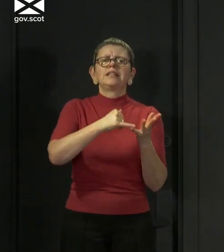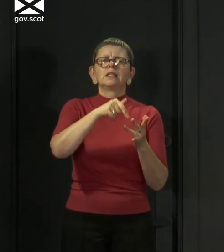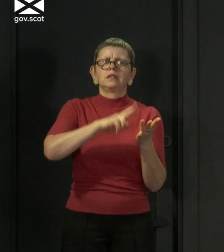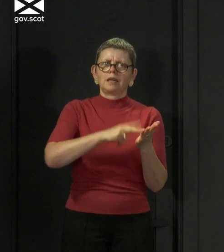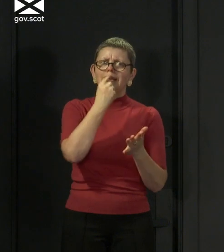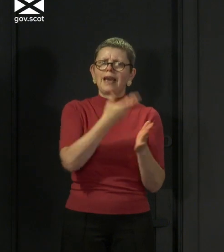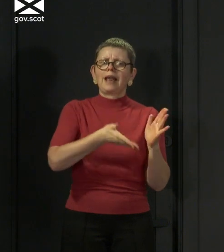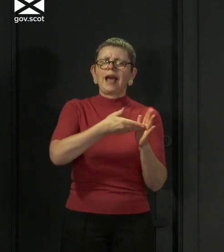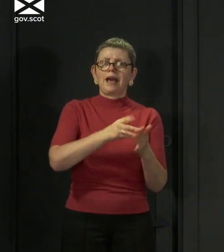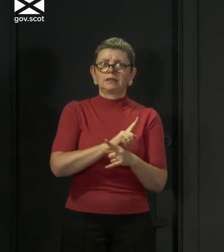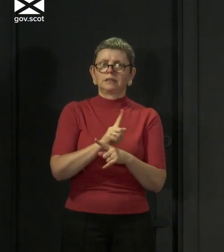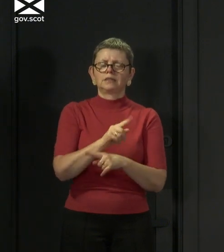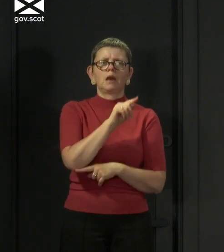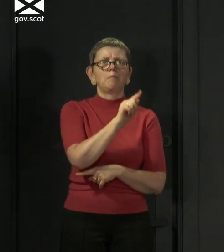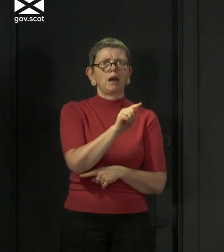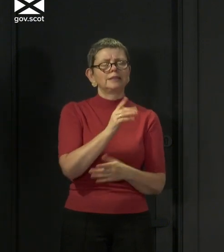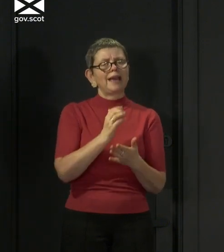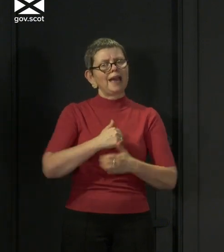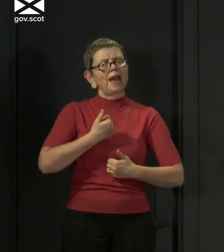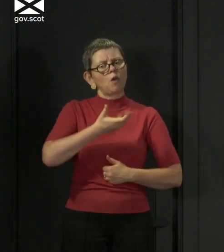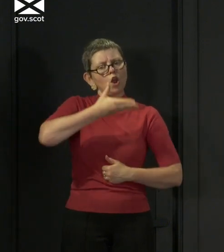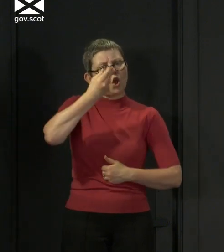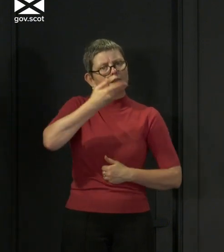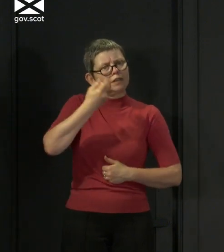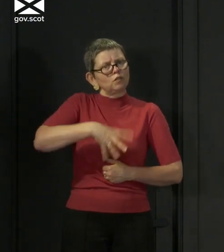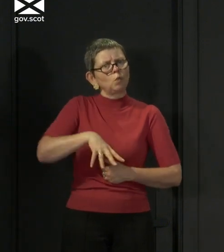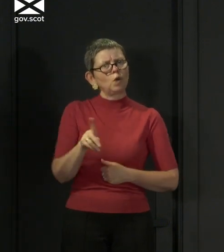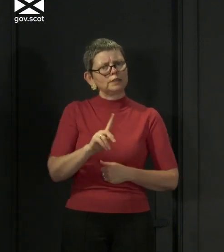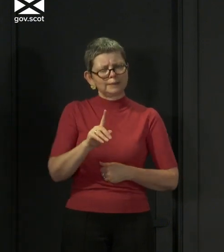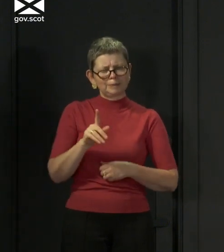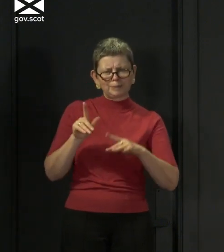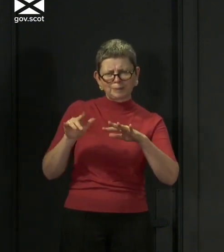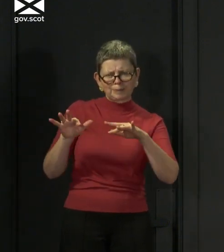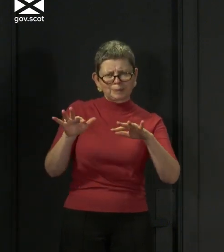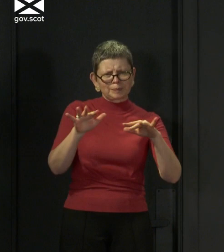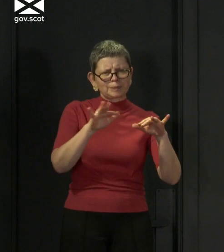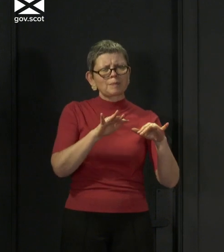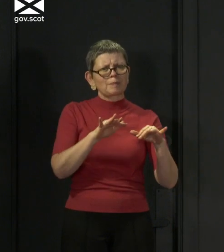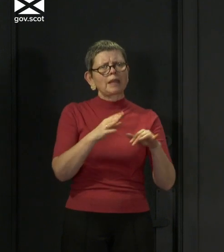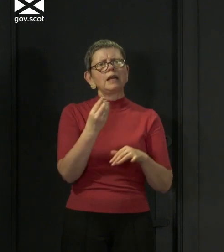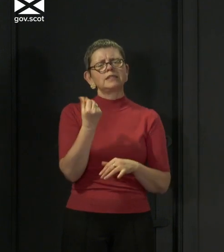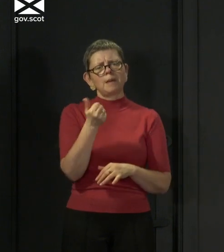many things we are learning has been developing on around this virus is asymptomatic people